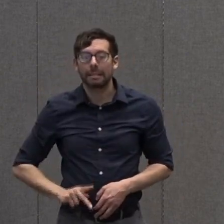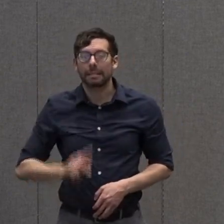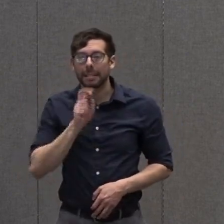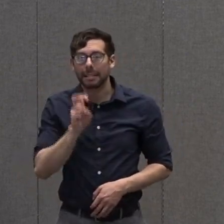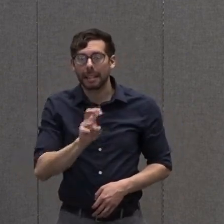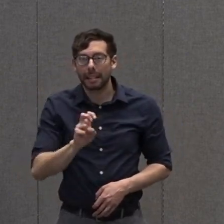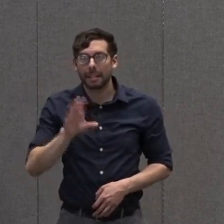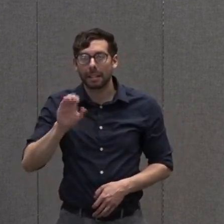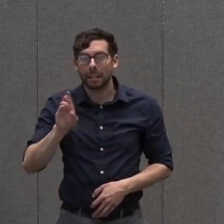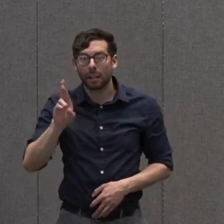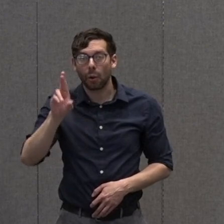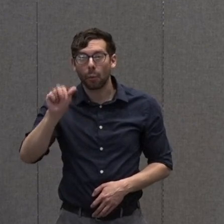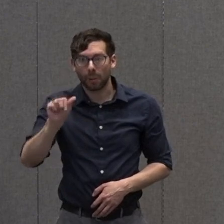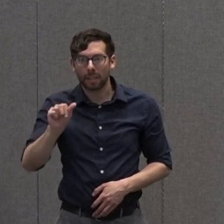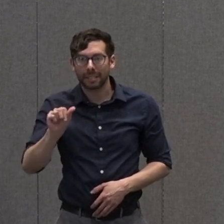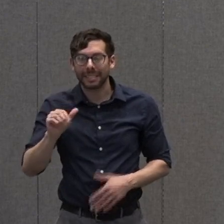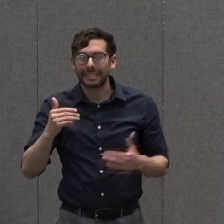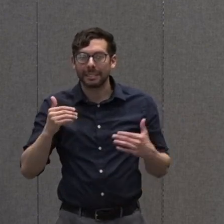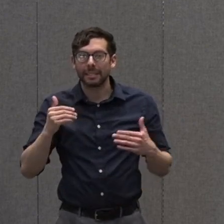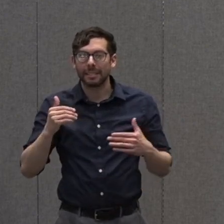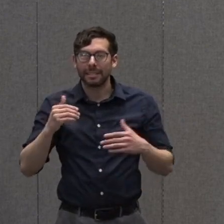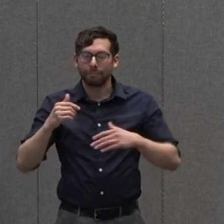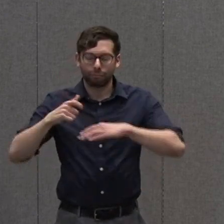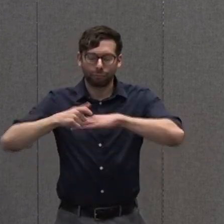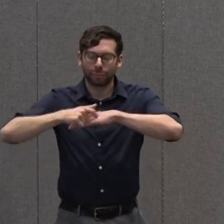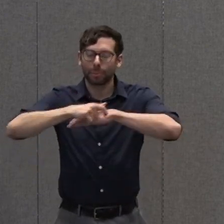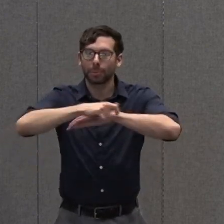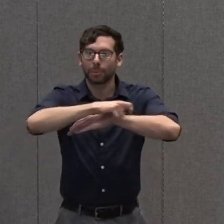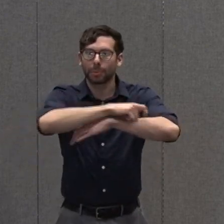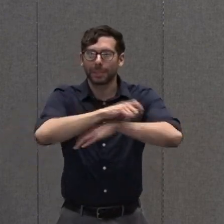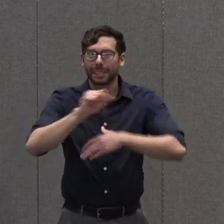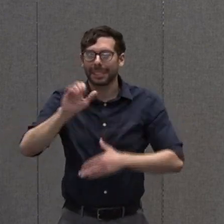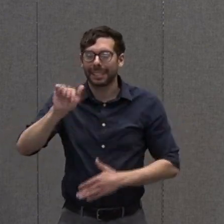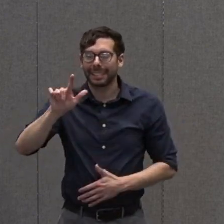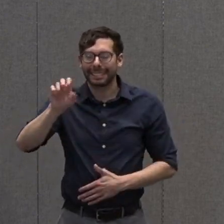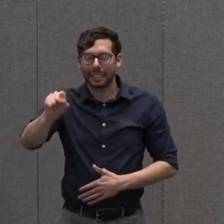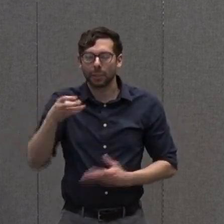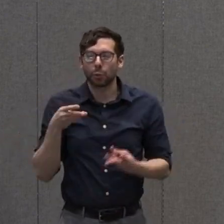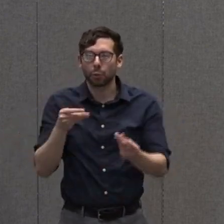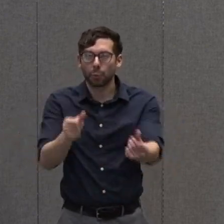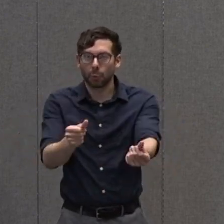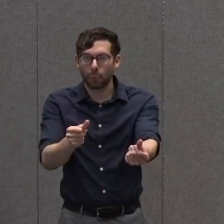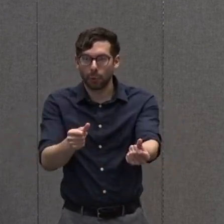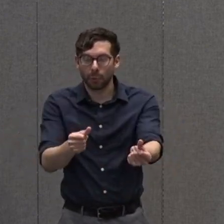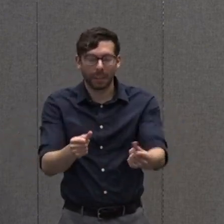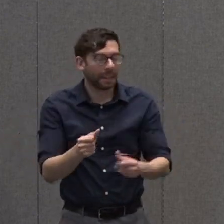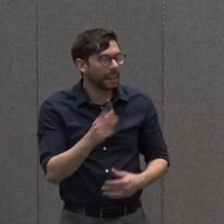He's not shaking it, or anything. He's looking at the underneath part of this table like, "Ooh, that would be a fun place to go hide,